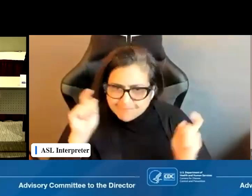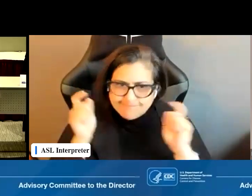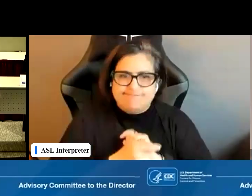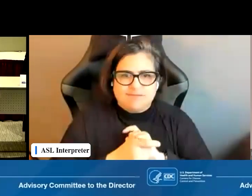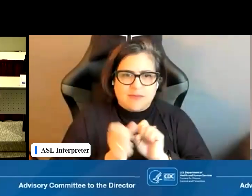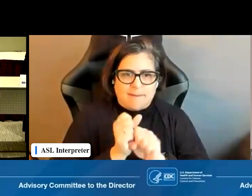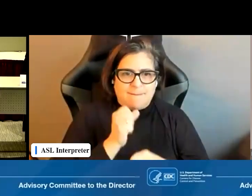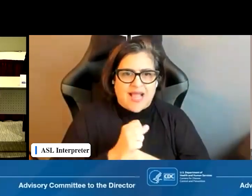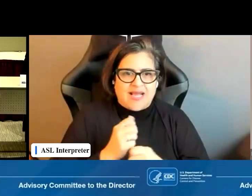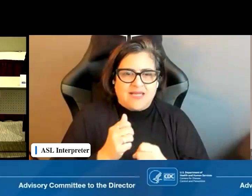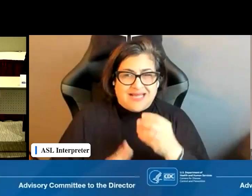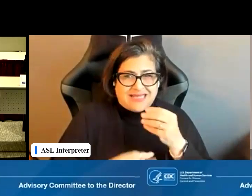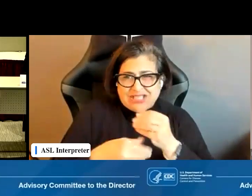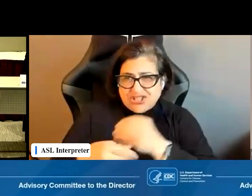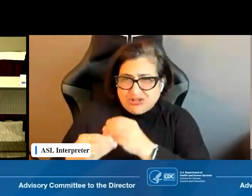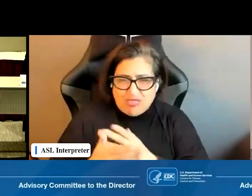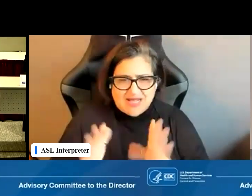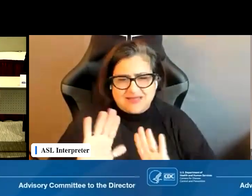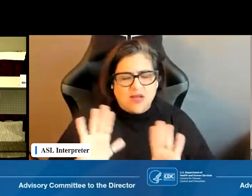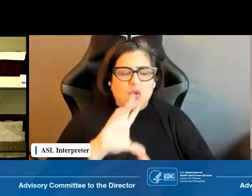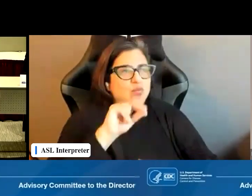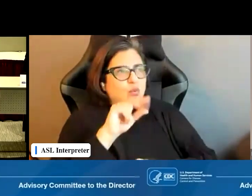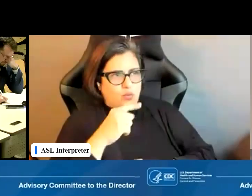Yeah. No, Jen and I talk repeatedly multiple times a day.